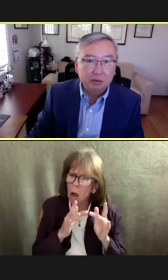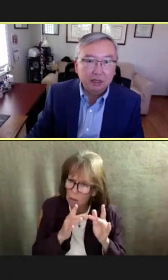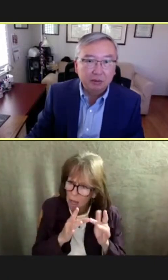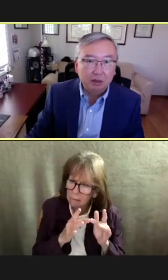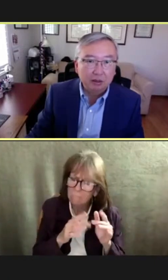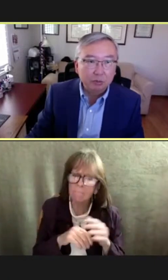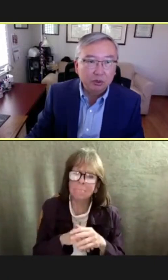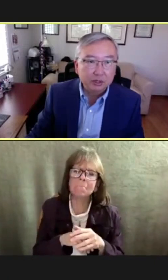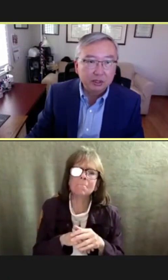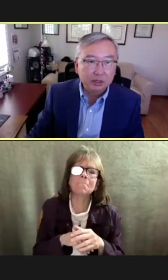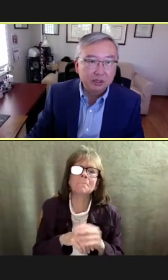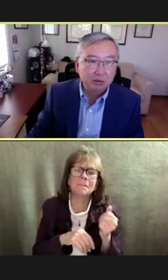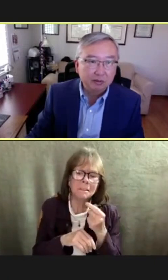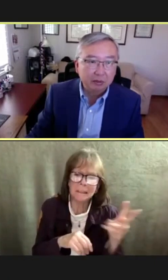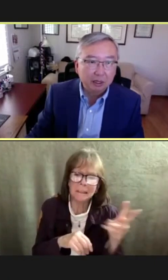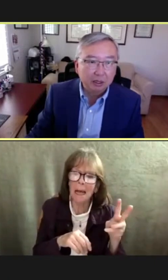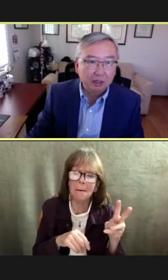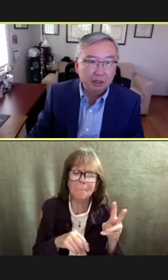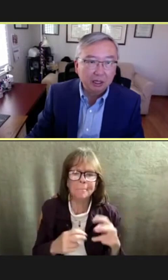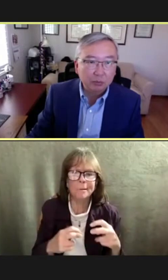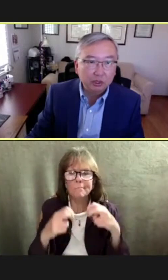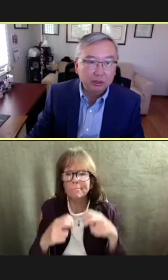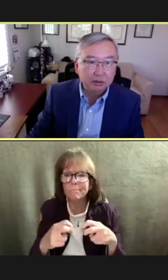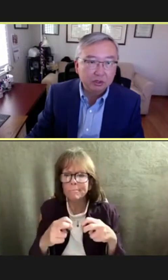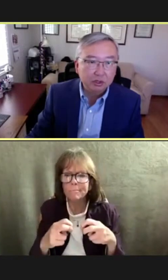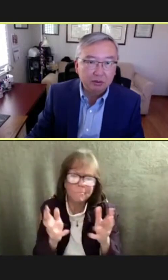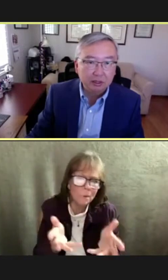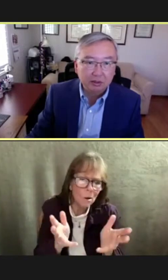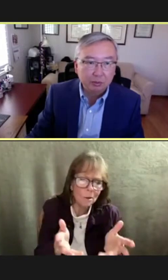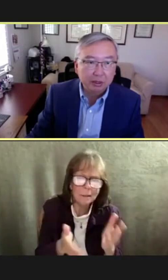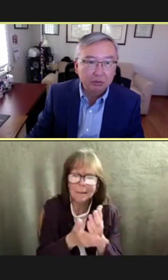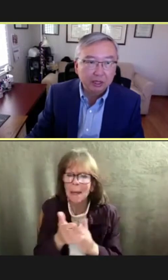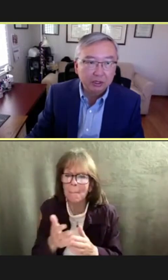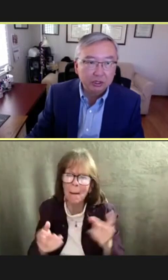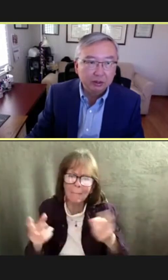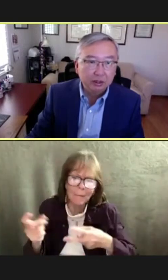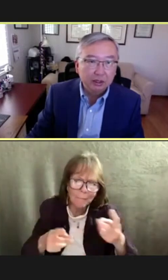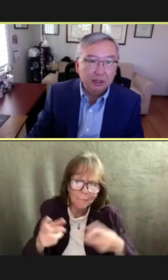some of them are hybrid, so there's a big range.